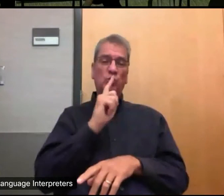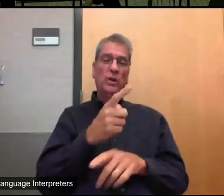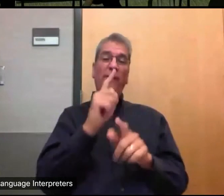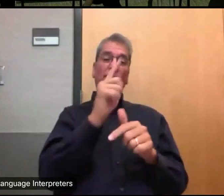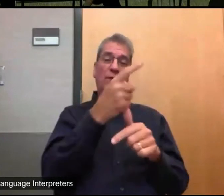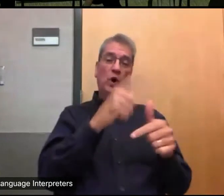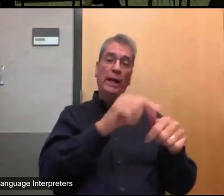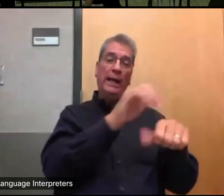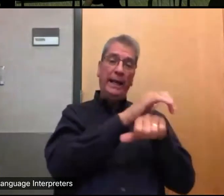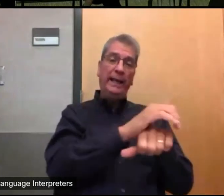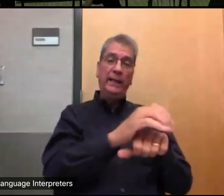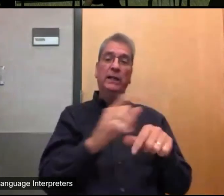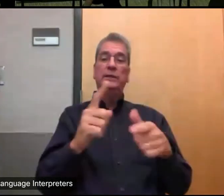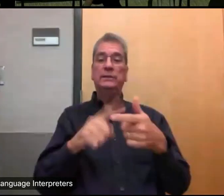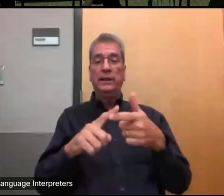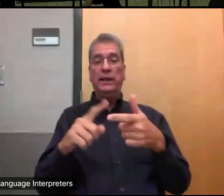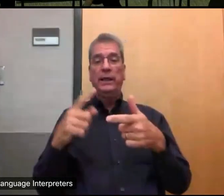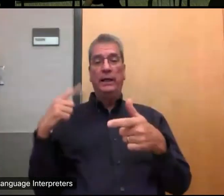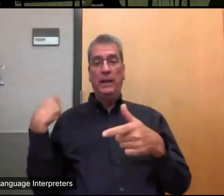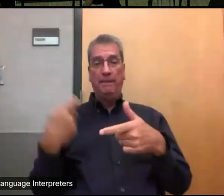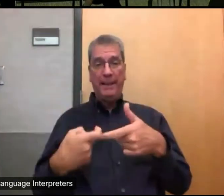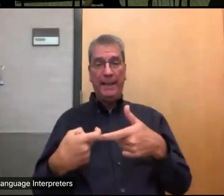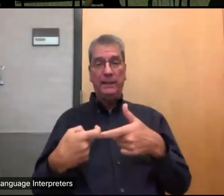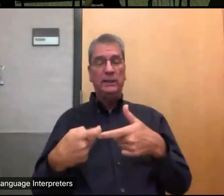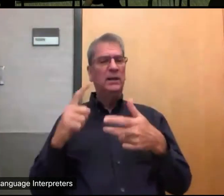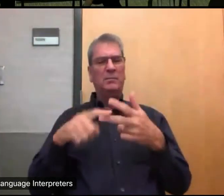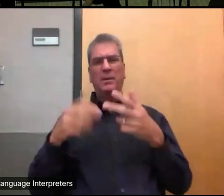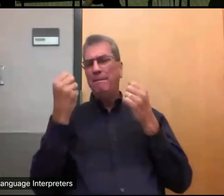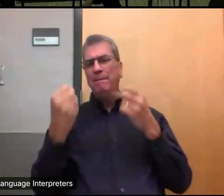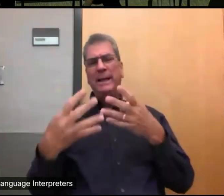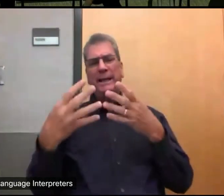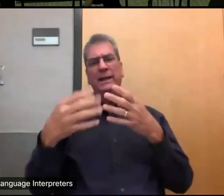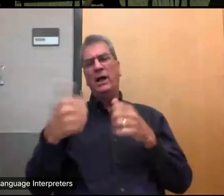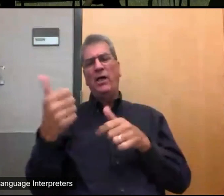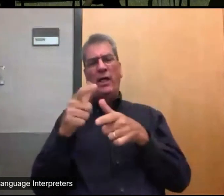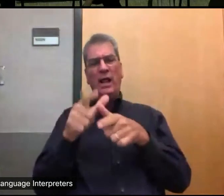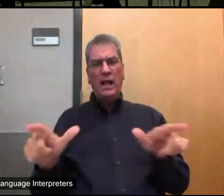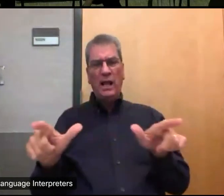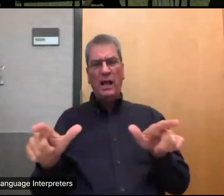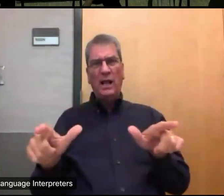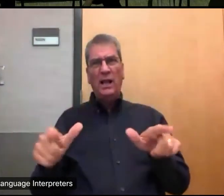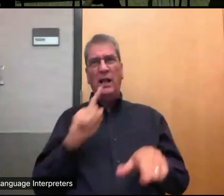languages spoken in the state, and it's probably not really within the resources or logistics to do everything. Like, I would love it if there was a way to